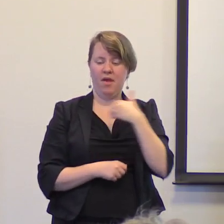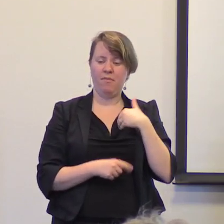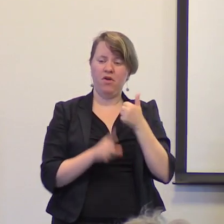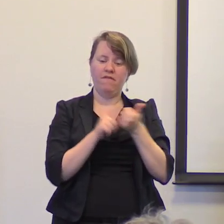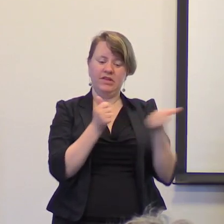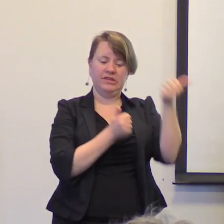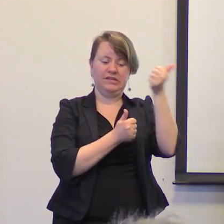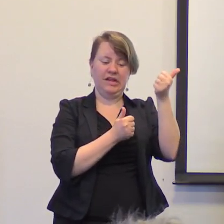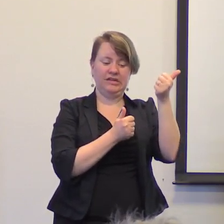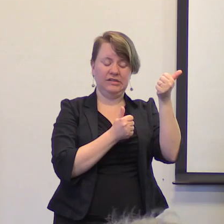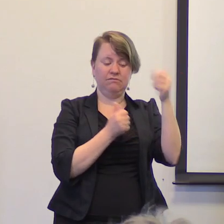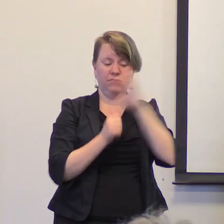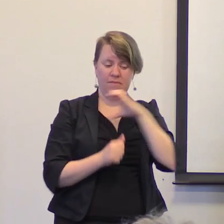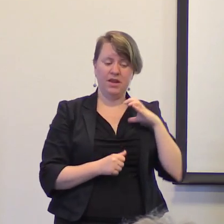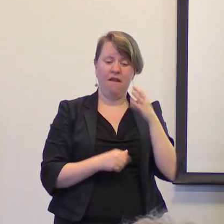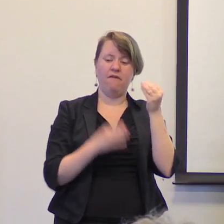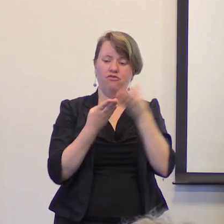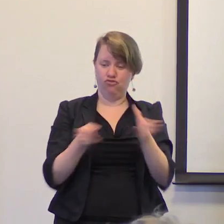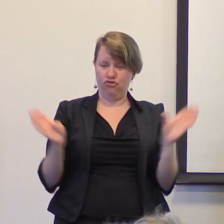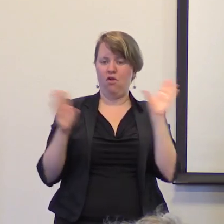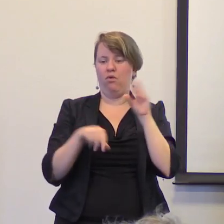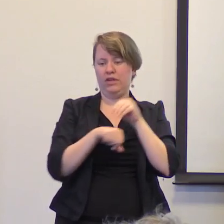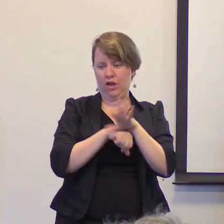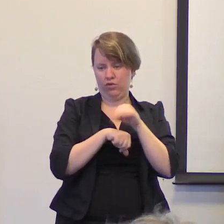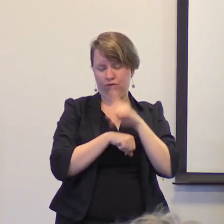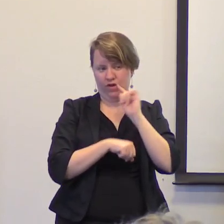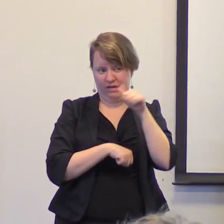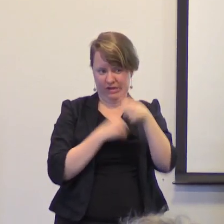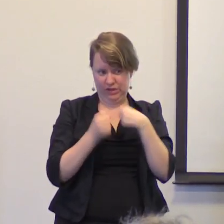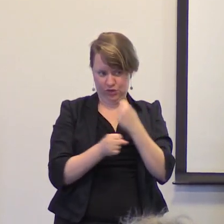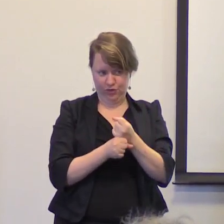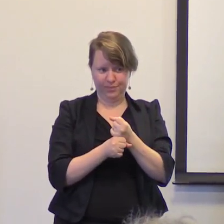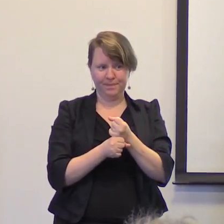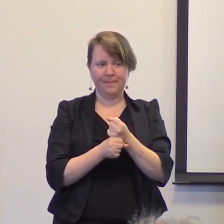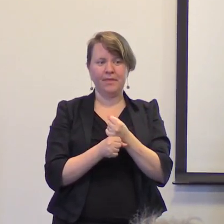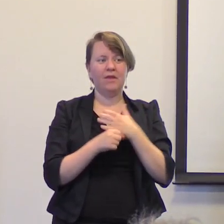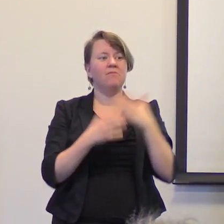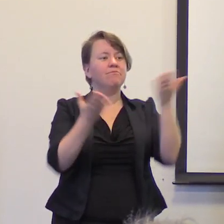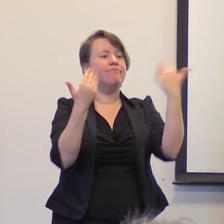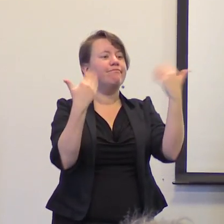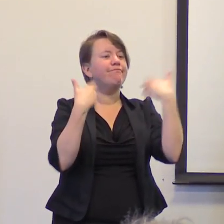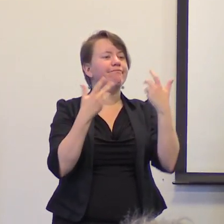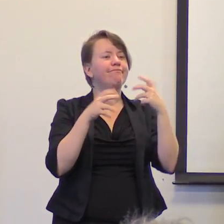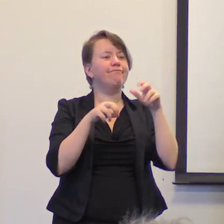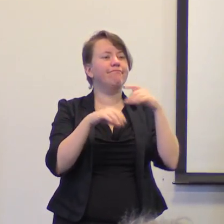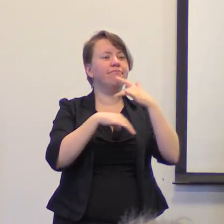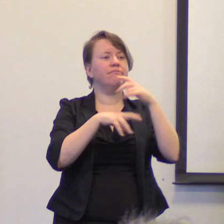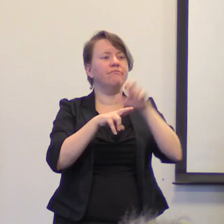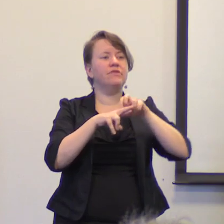committee and as general counsel for 10 years. Please come on in. There are a lot of seats in the front up here.